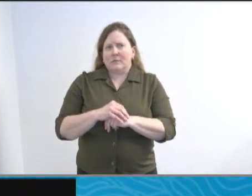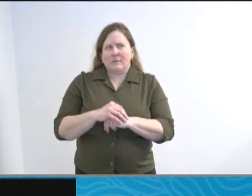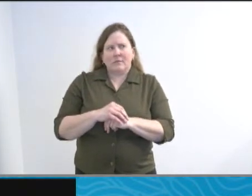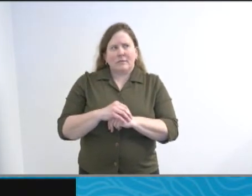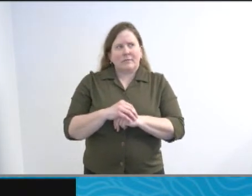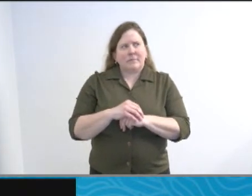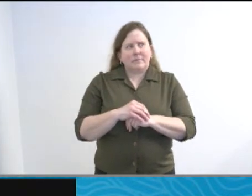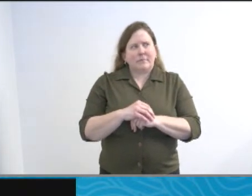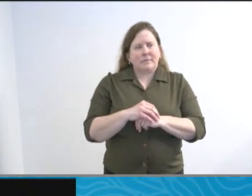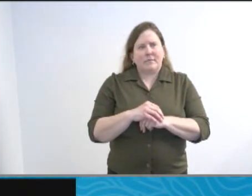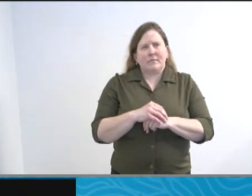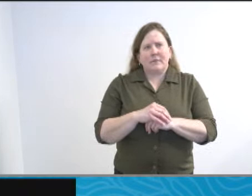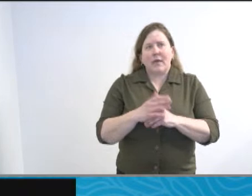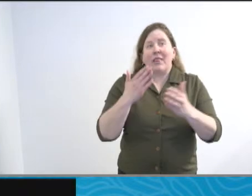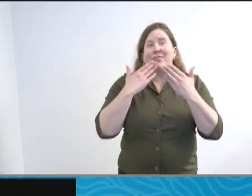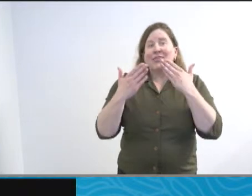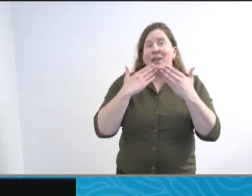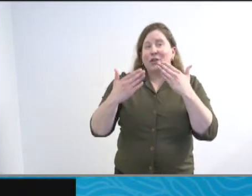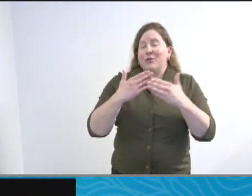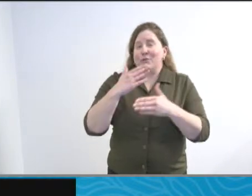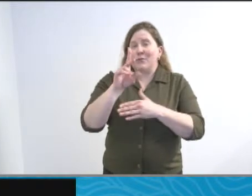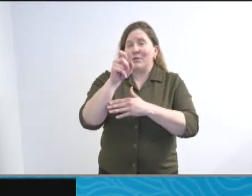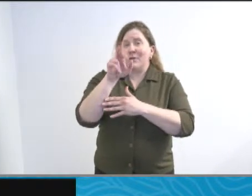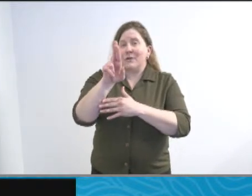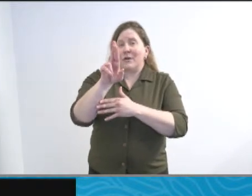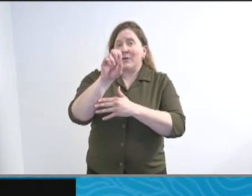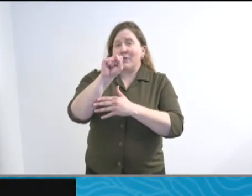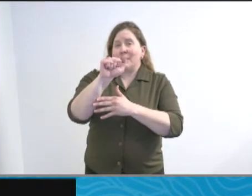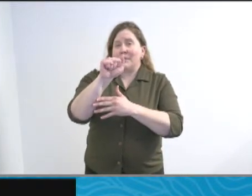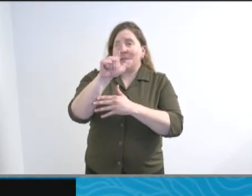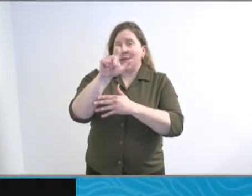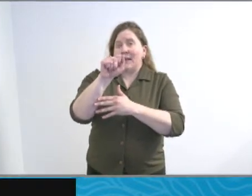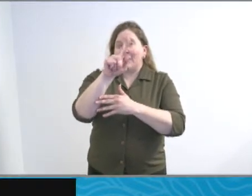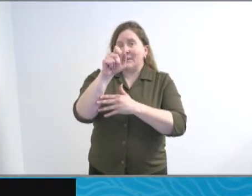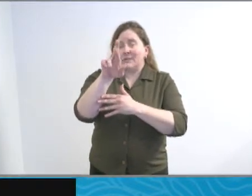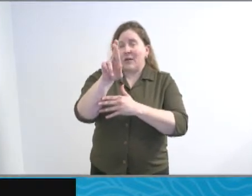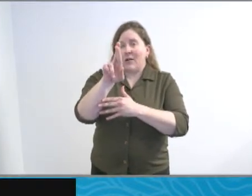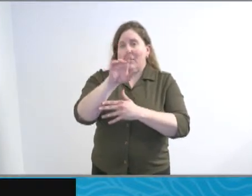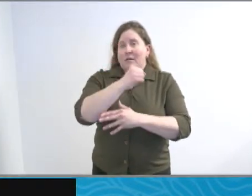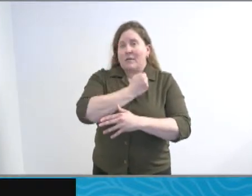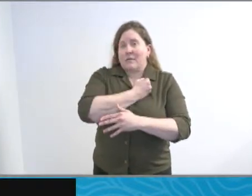Thank you Dr. Salazar. And so I will go ahead and I'll focus a little bit